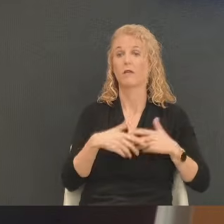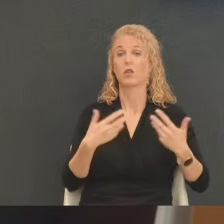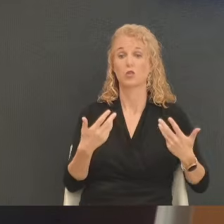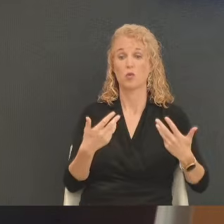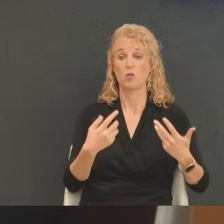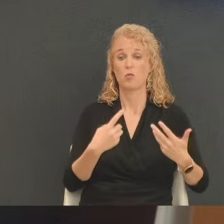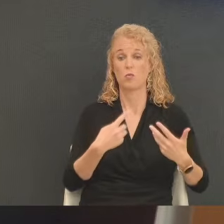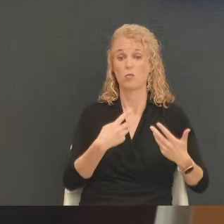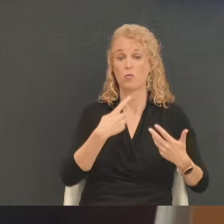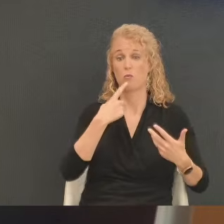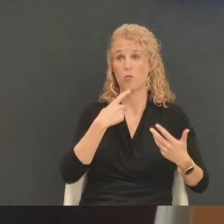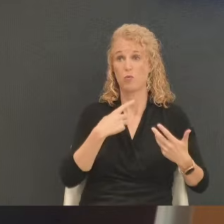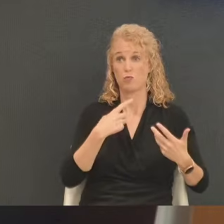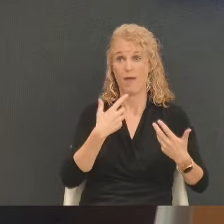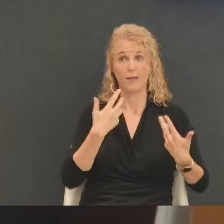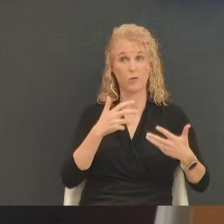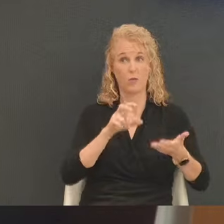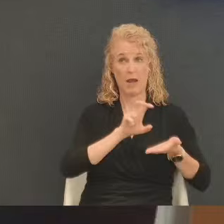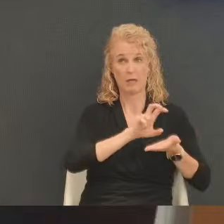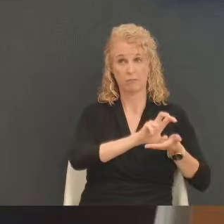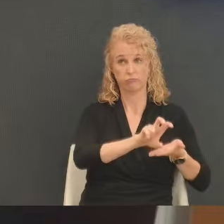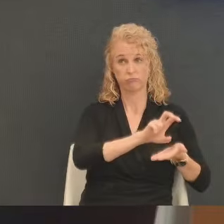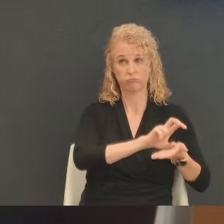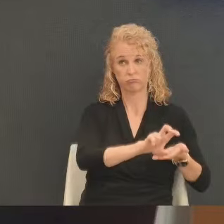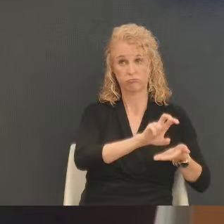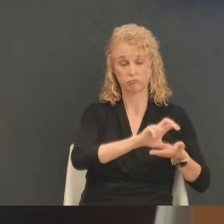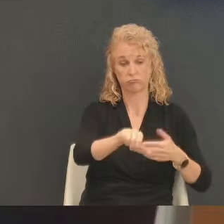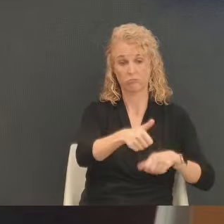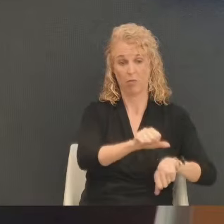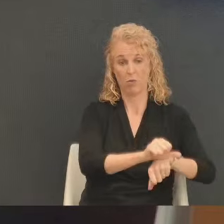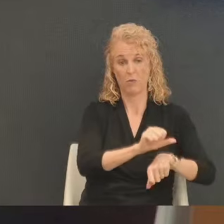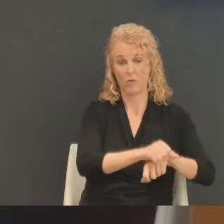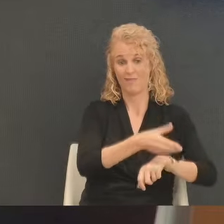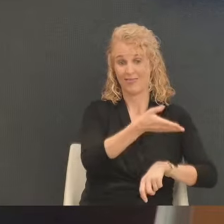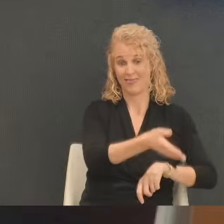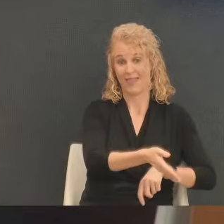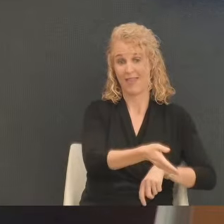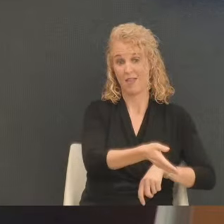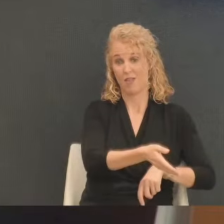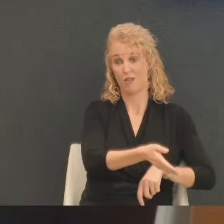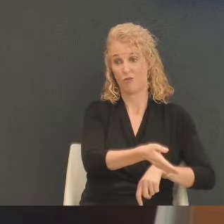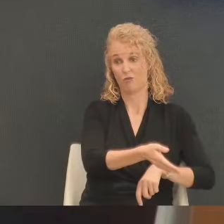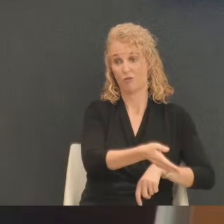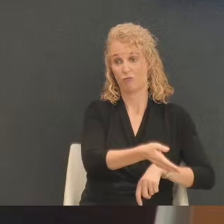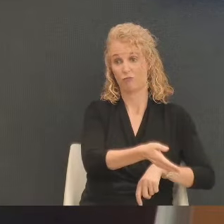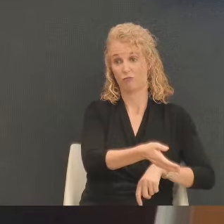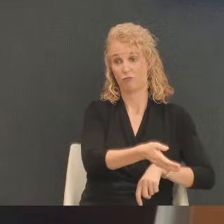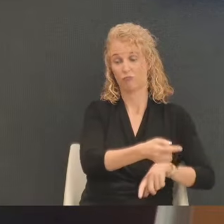actually separately invested in some other work to look at some different more I call it more bells